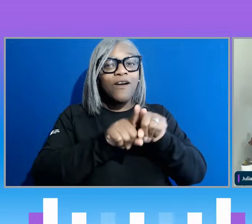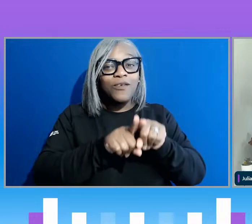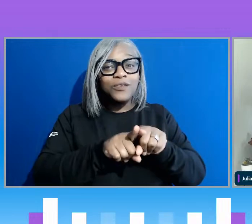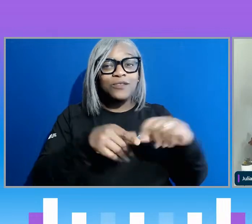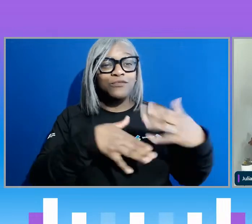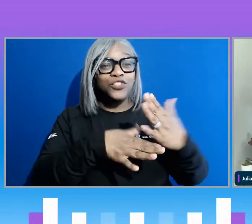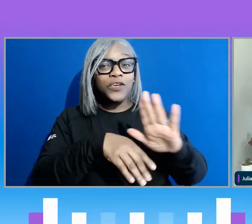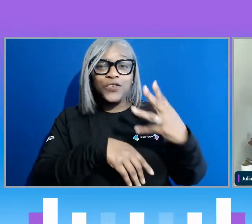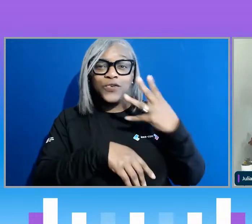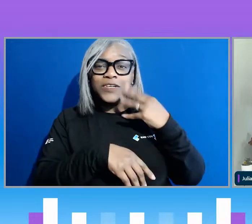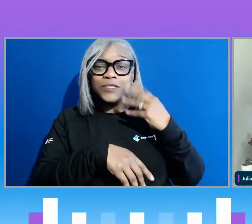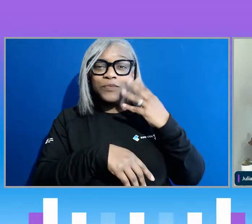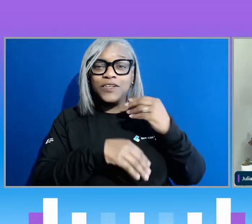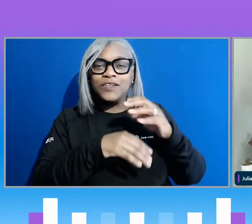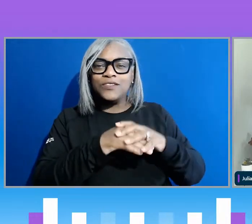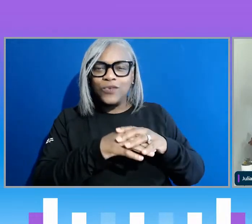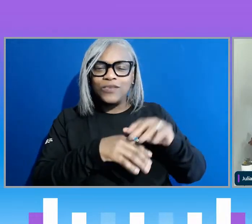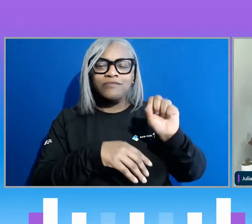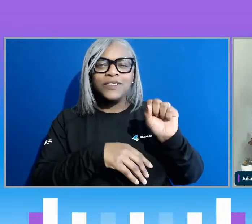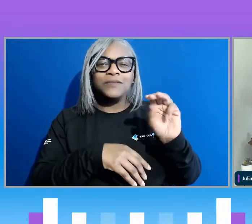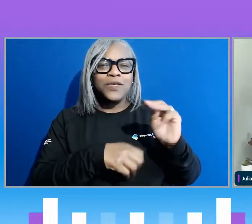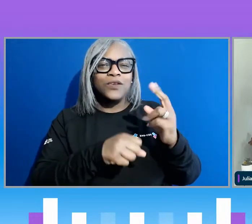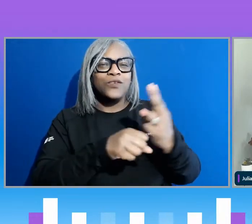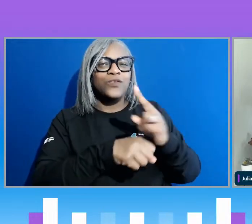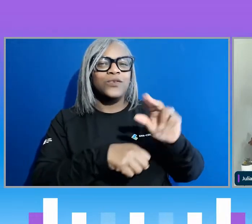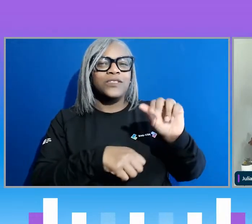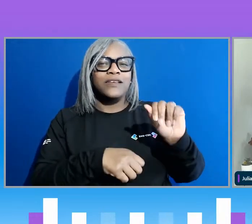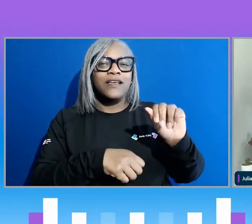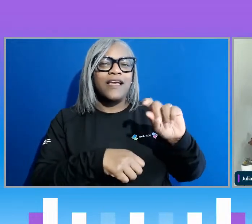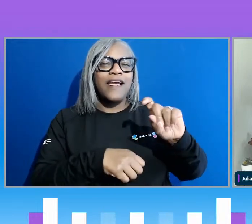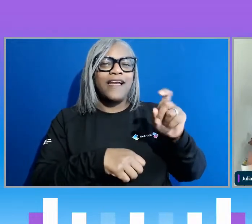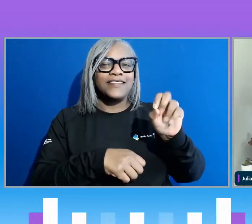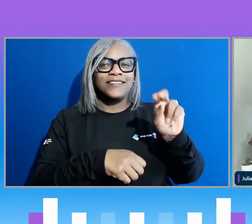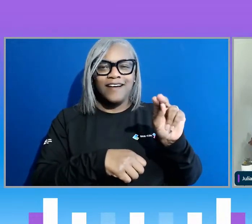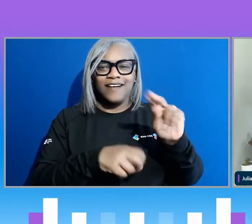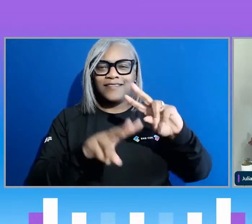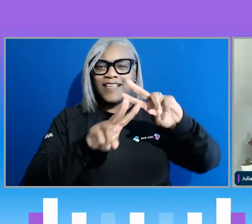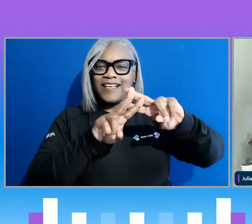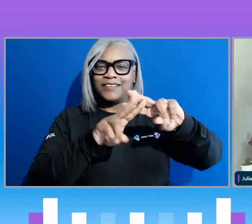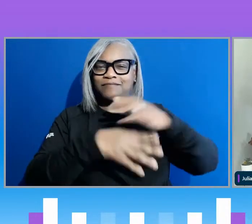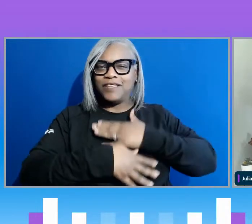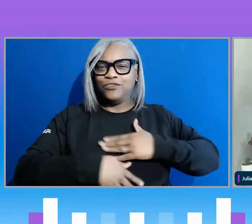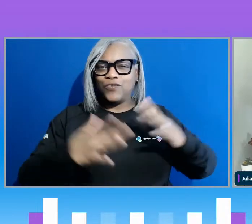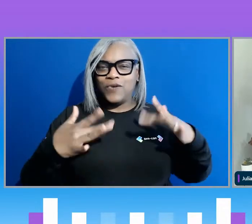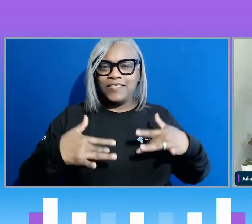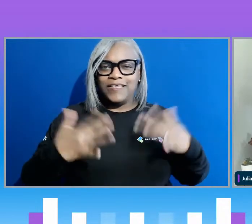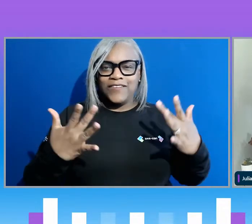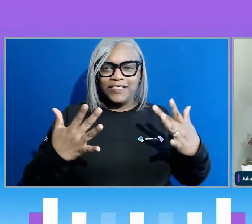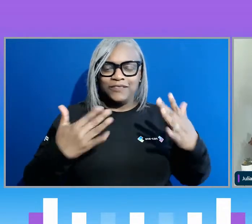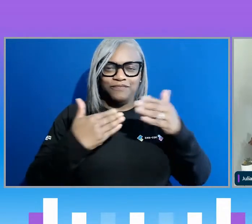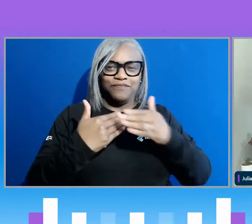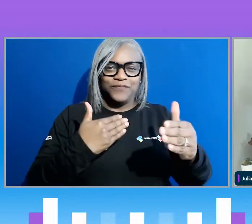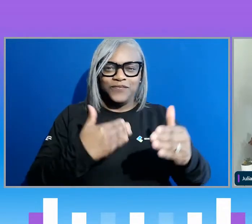you can share your experience on social using the Axe-con hashtag. Enjoy the rest of the